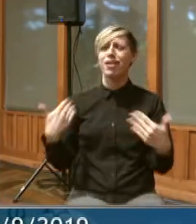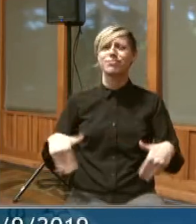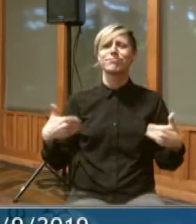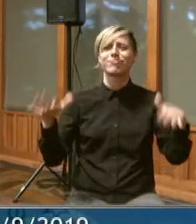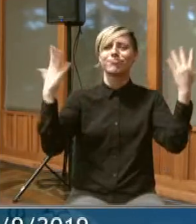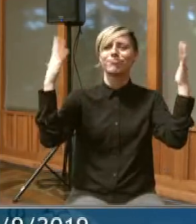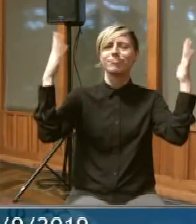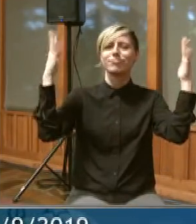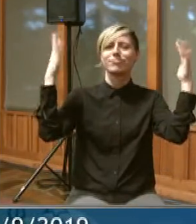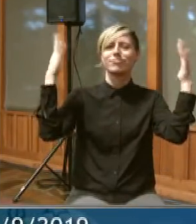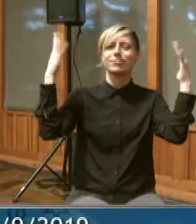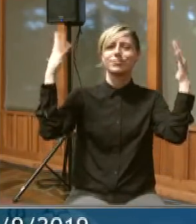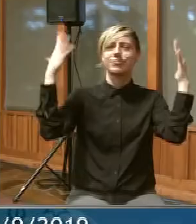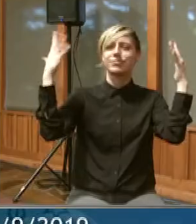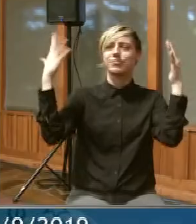COUNCIL.